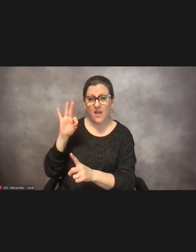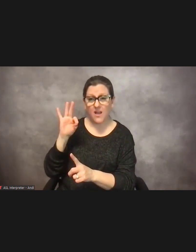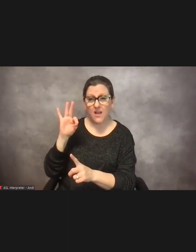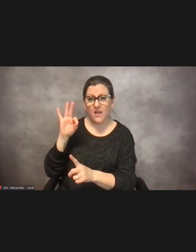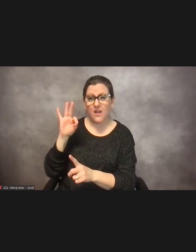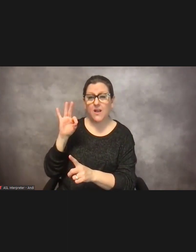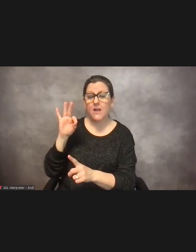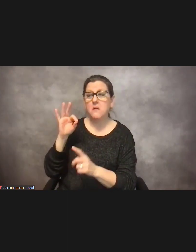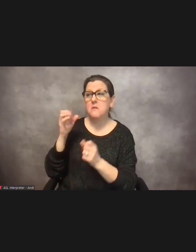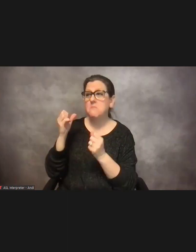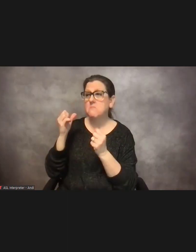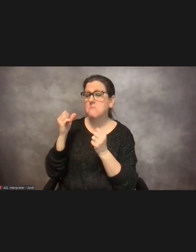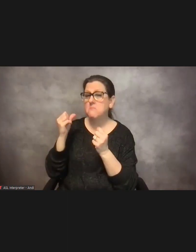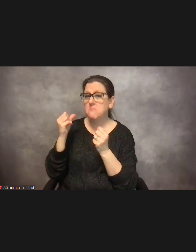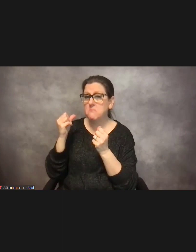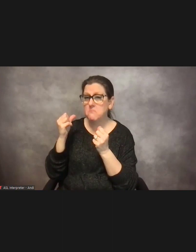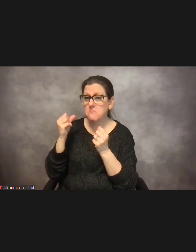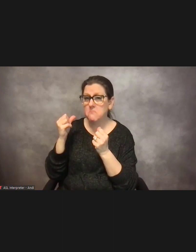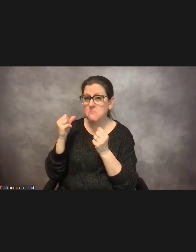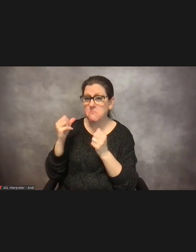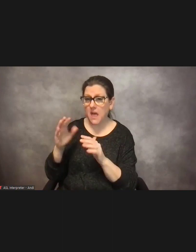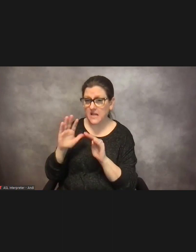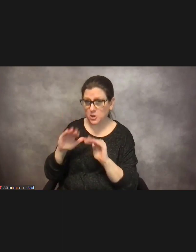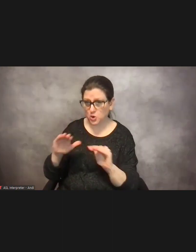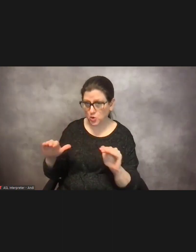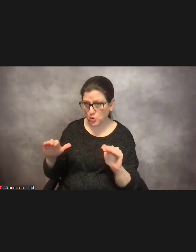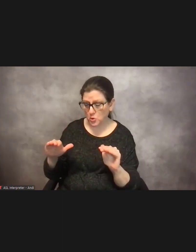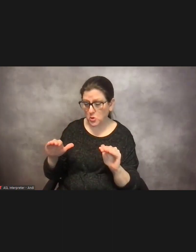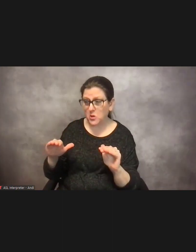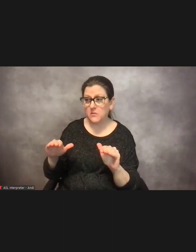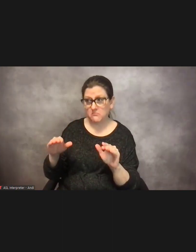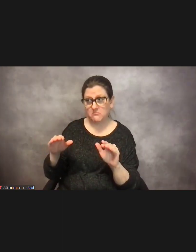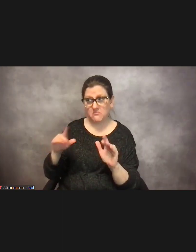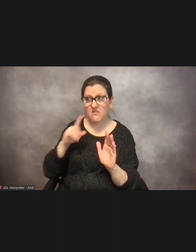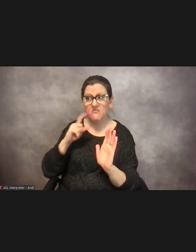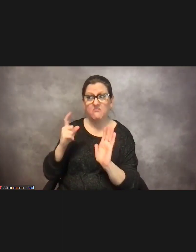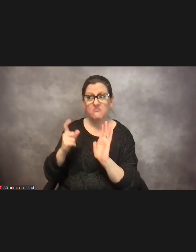we found that many of the children that were ultimately being